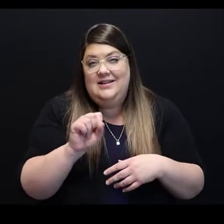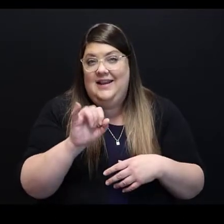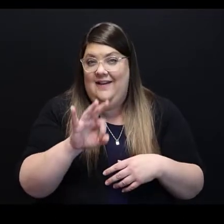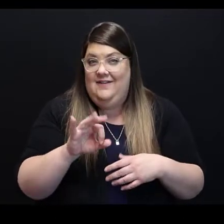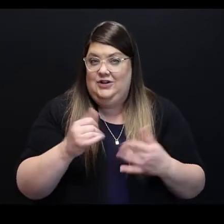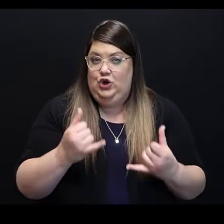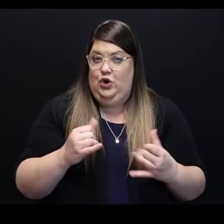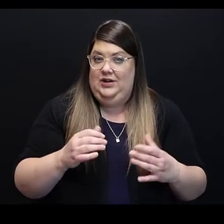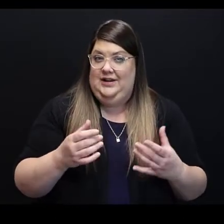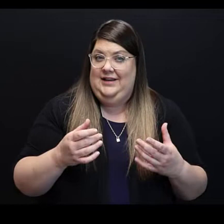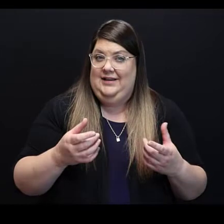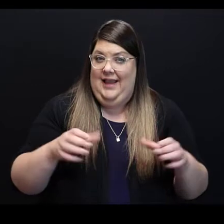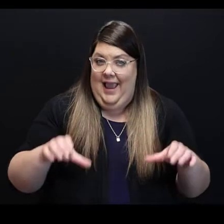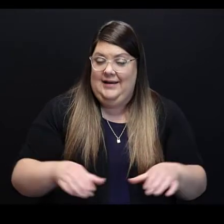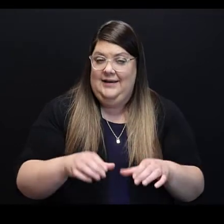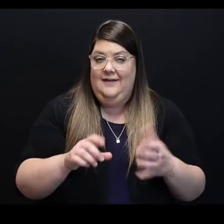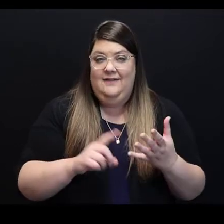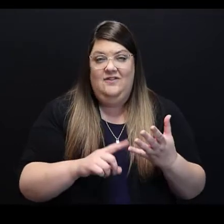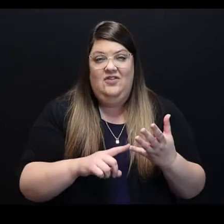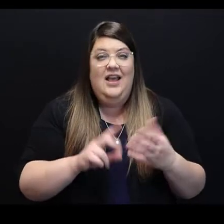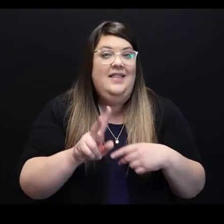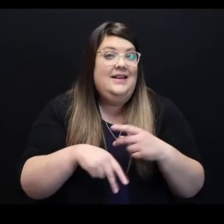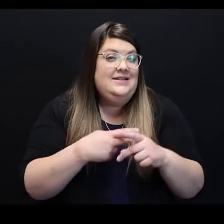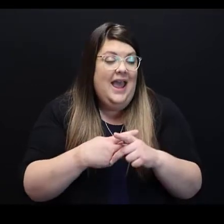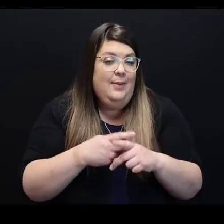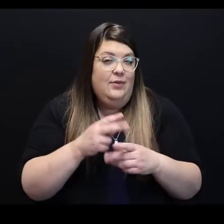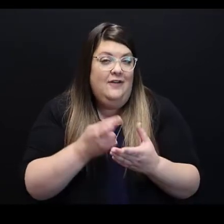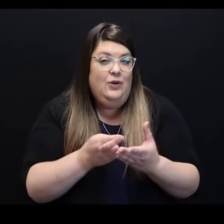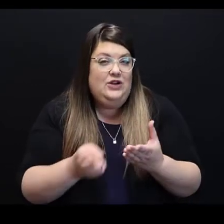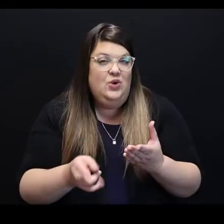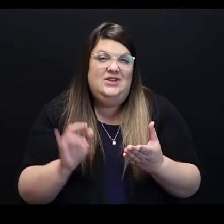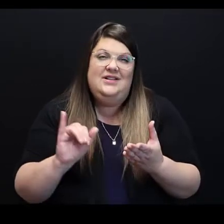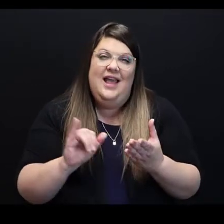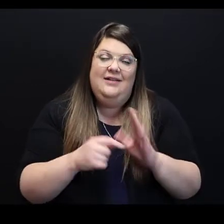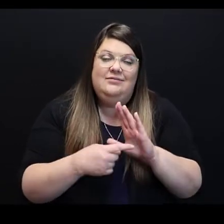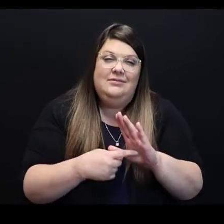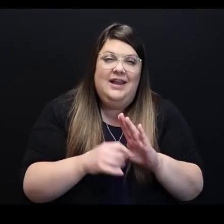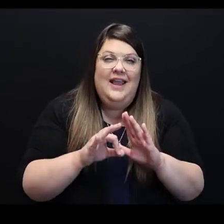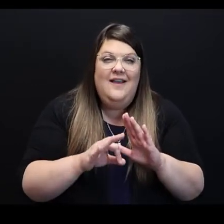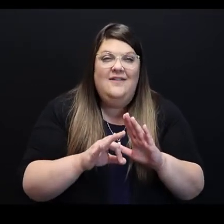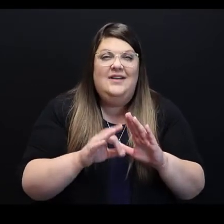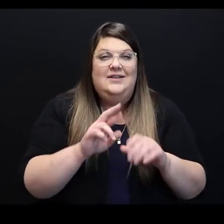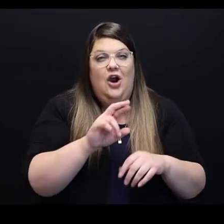the type of resource, for instance if the resource is an RSA technical assistance center,